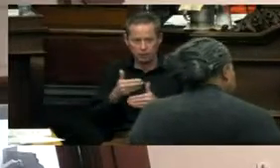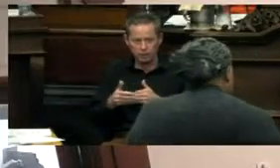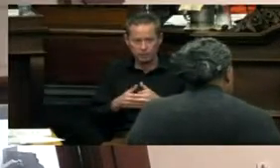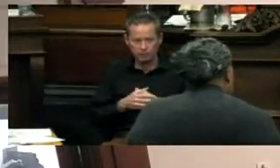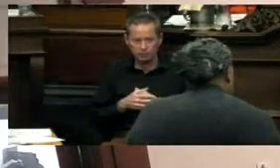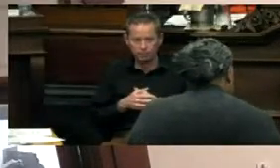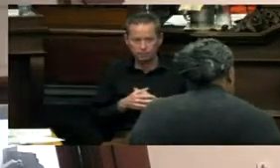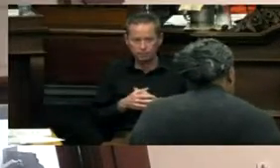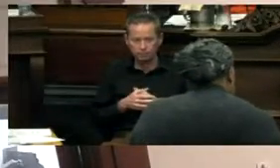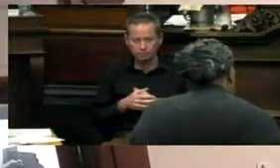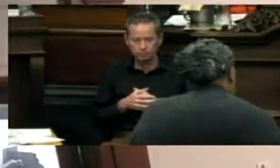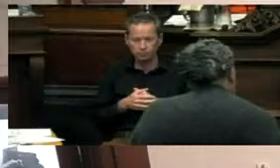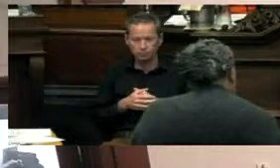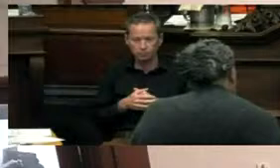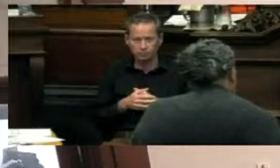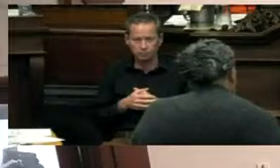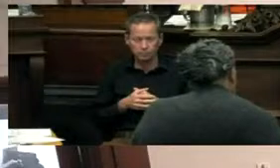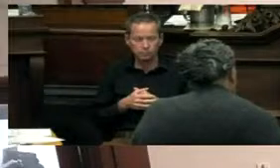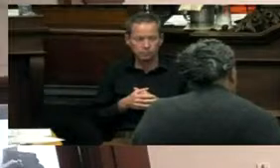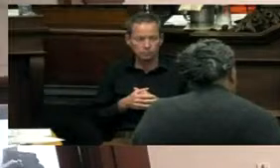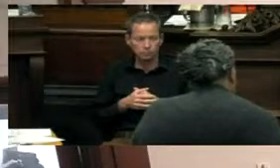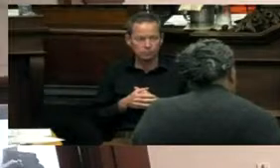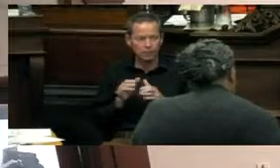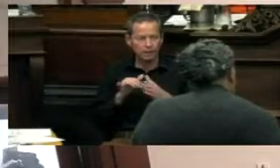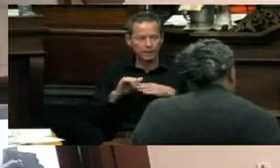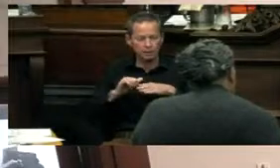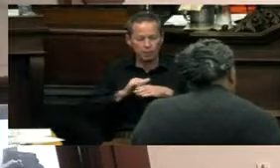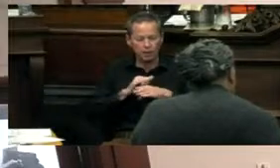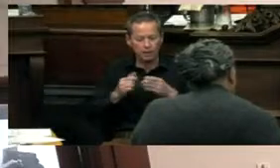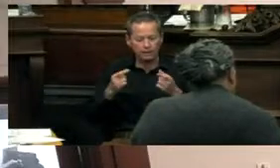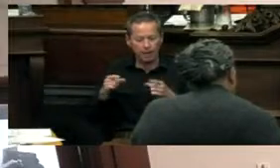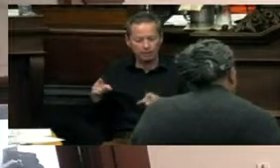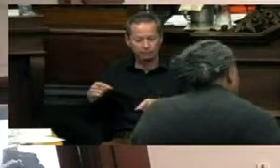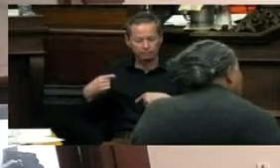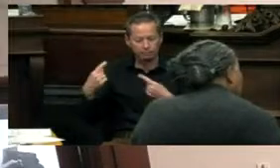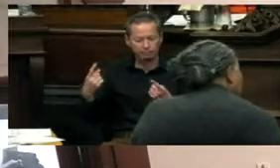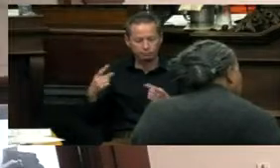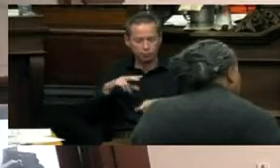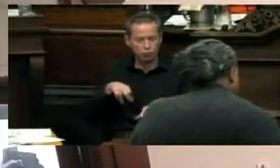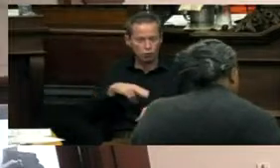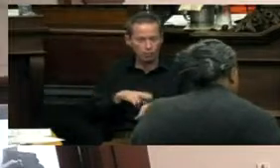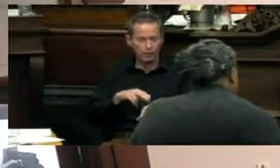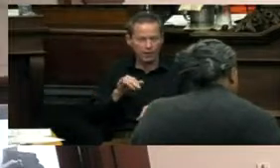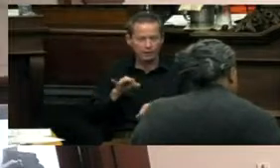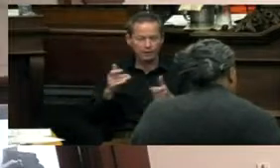in small groups or individually as part of the planning process,